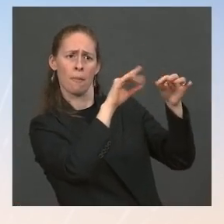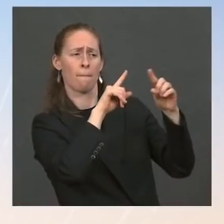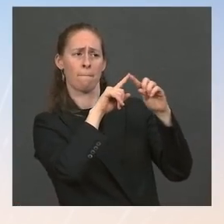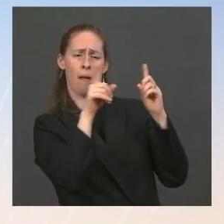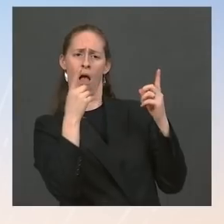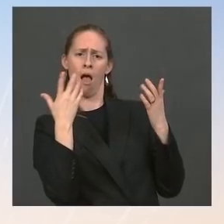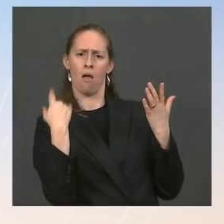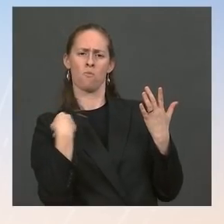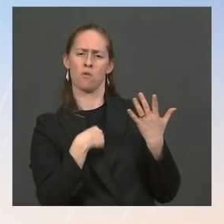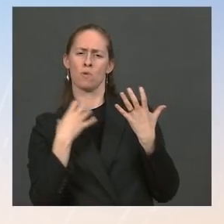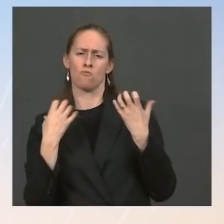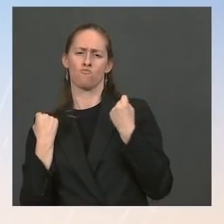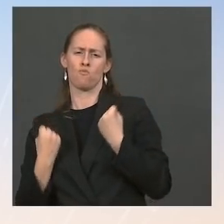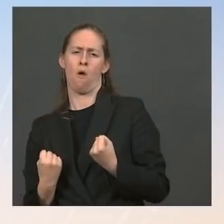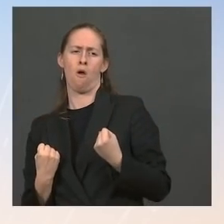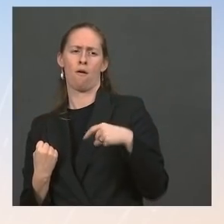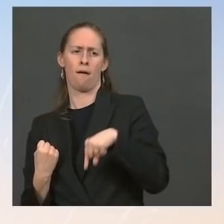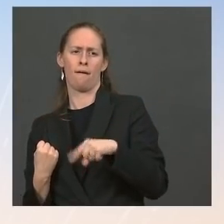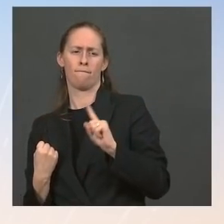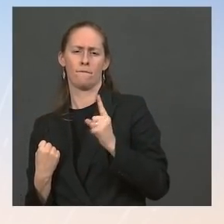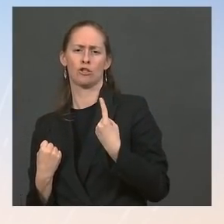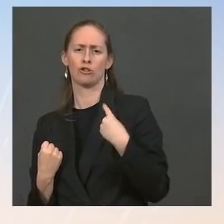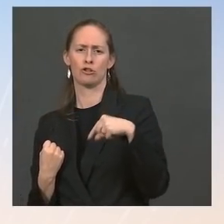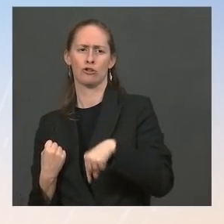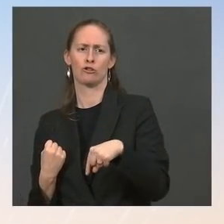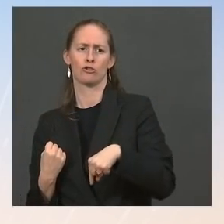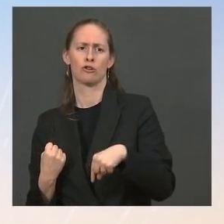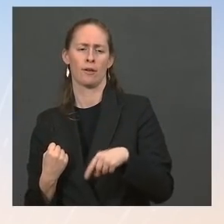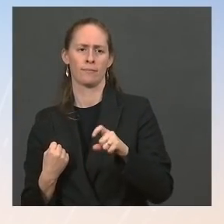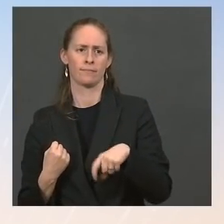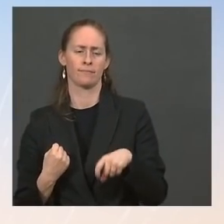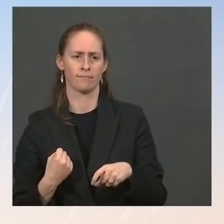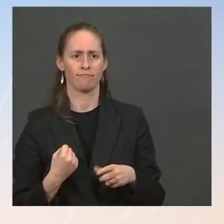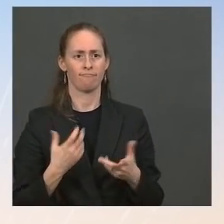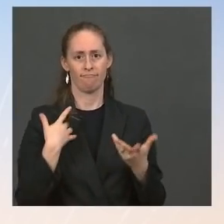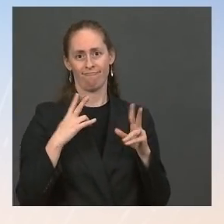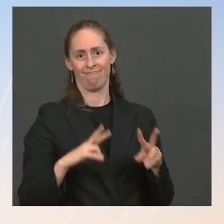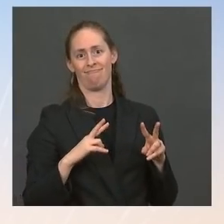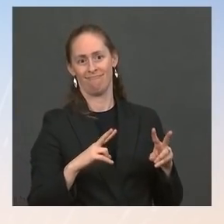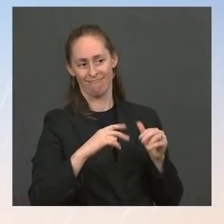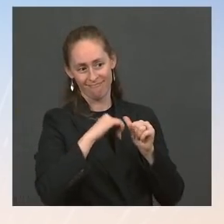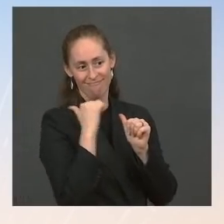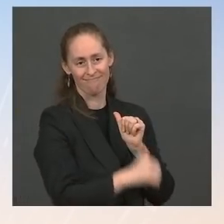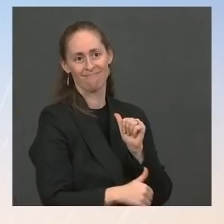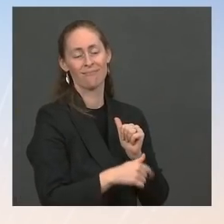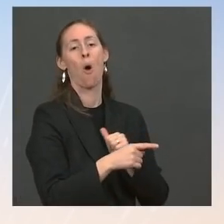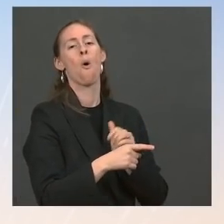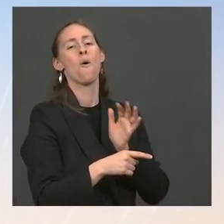We're engaged with members and leadership on the Hill. I don't have anything from here in terms of the particular components of it,